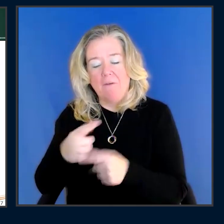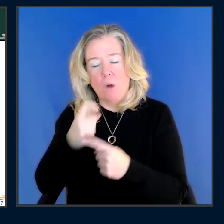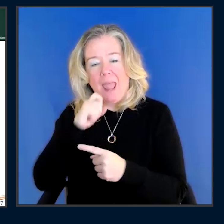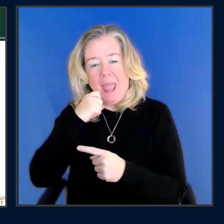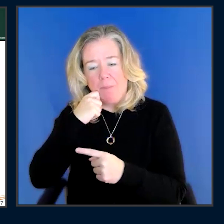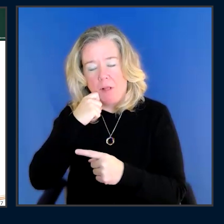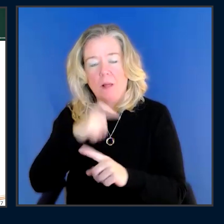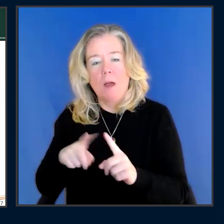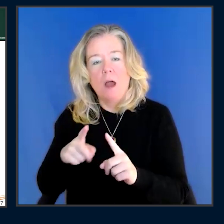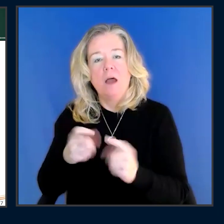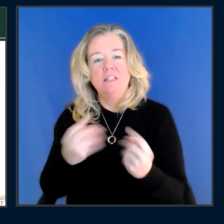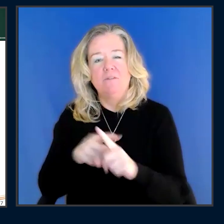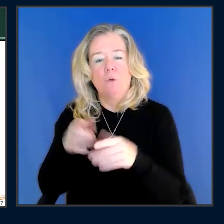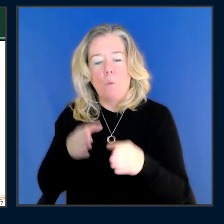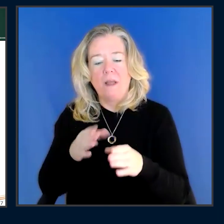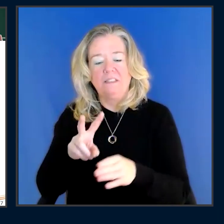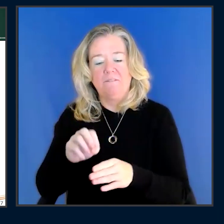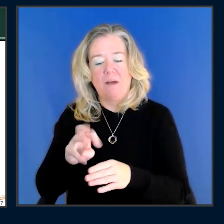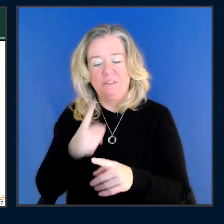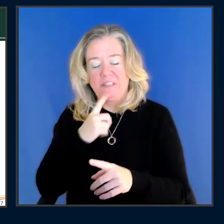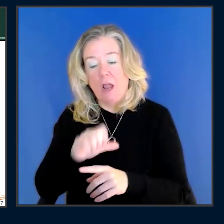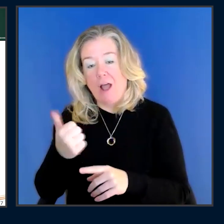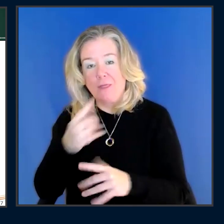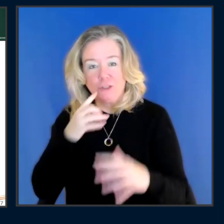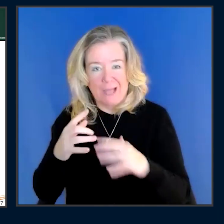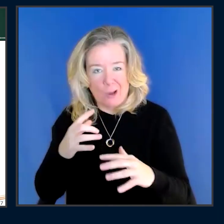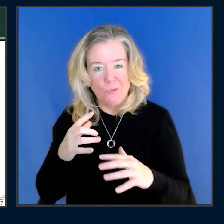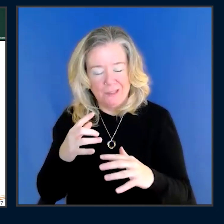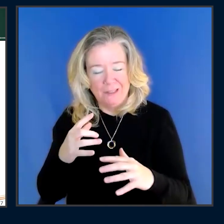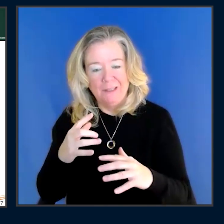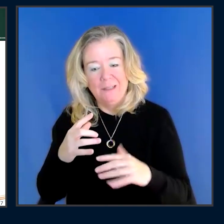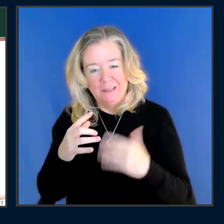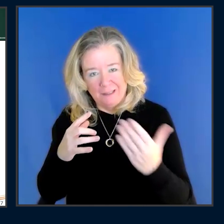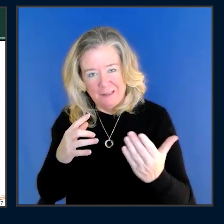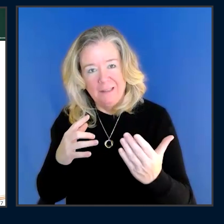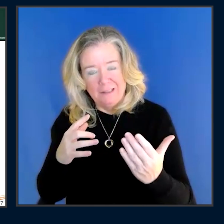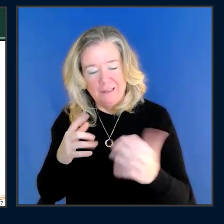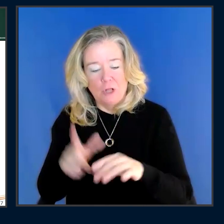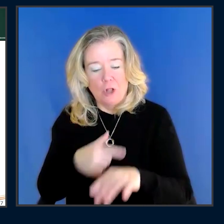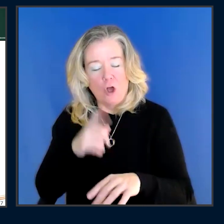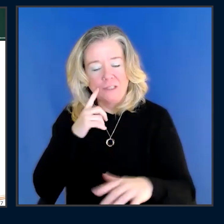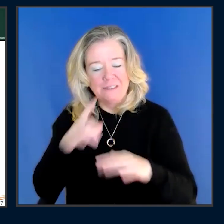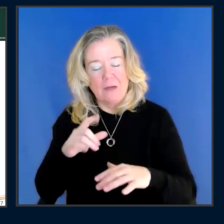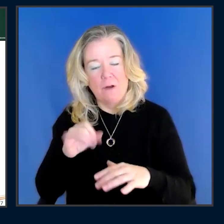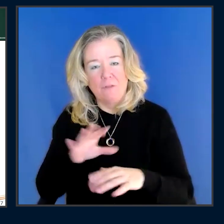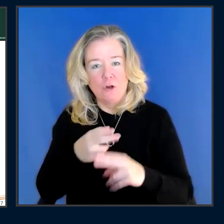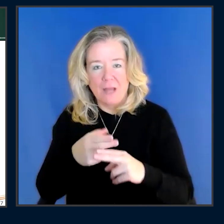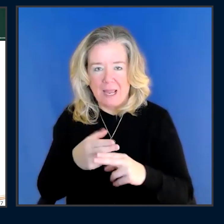but they need to know the multiple ways the vowels can say their other sound, which is this the long sound or sound of their name?